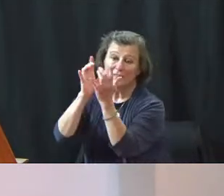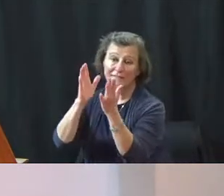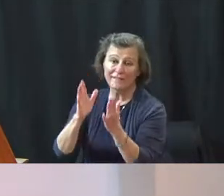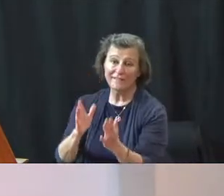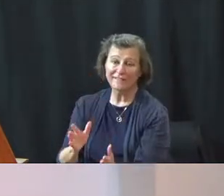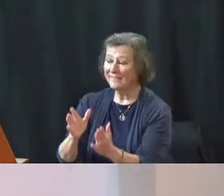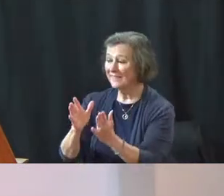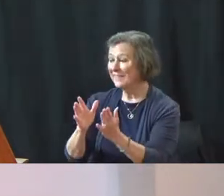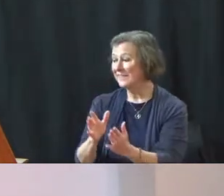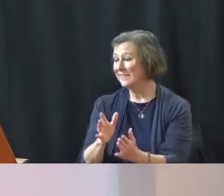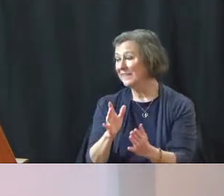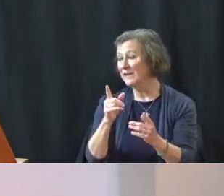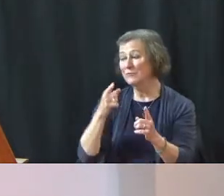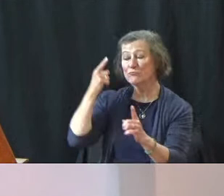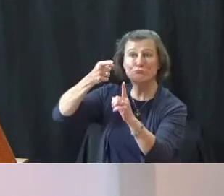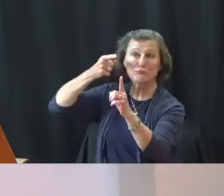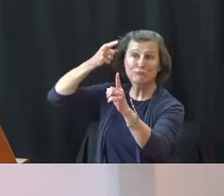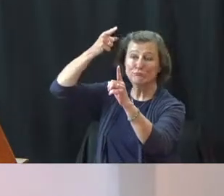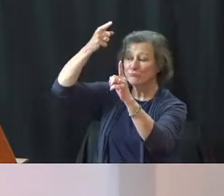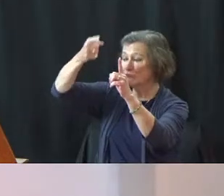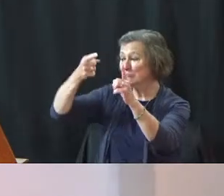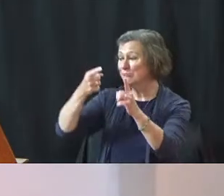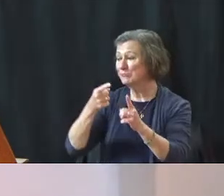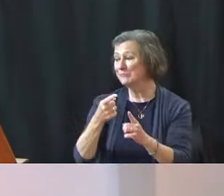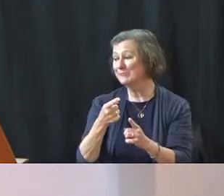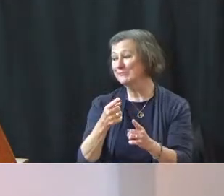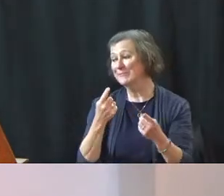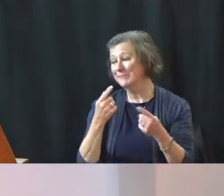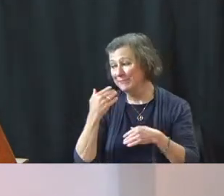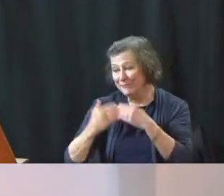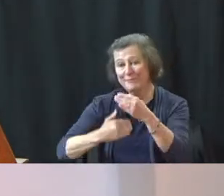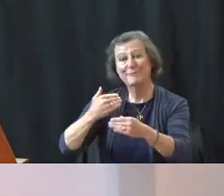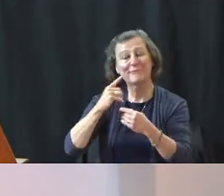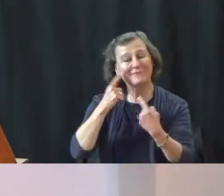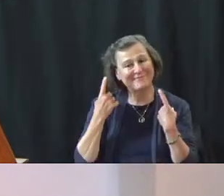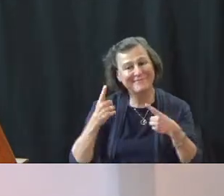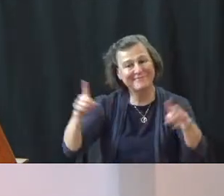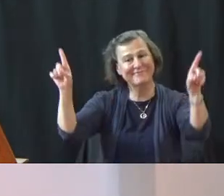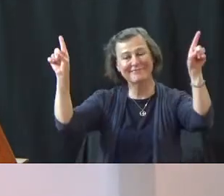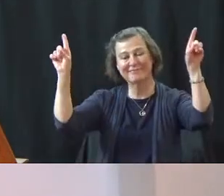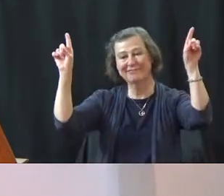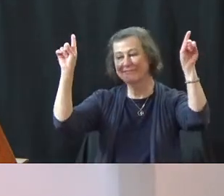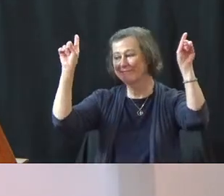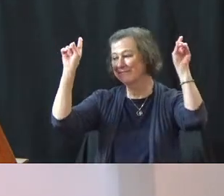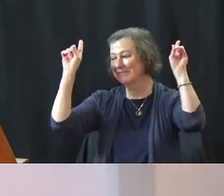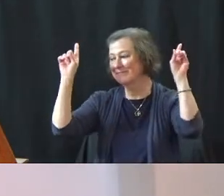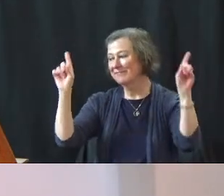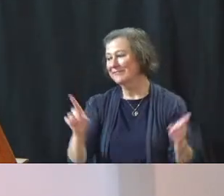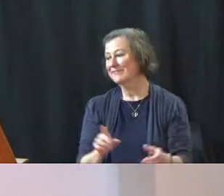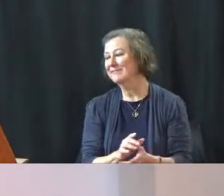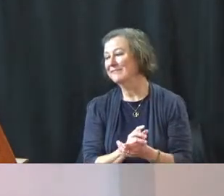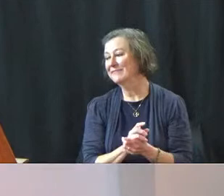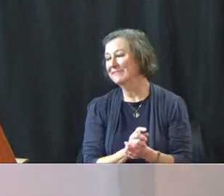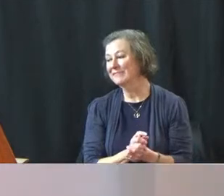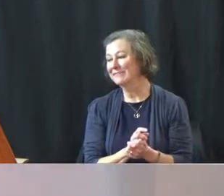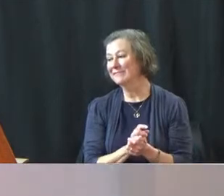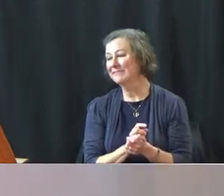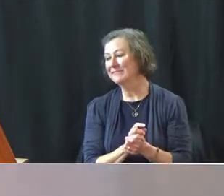And the gentle adorers the mission of love begin!